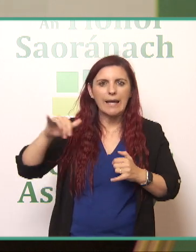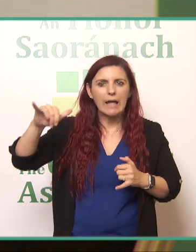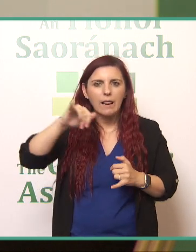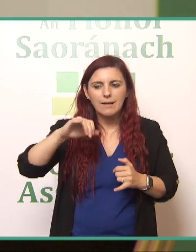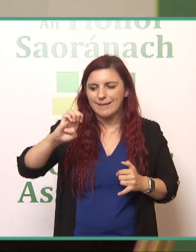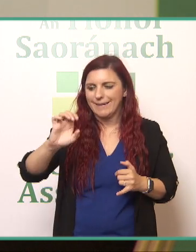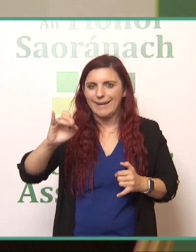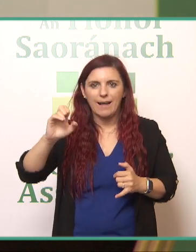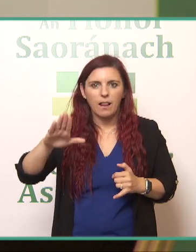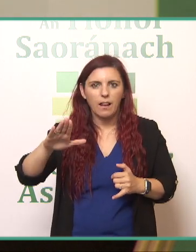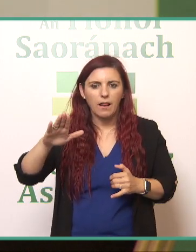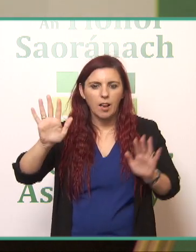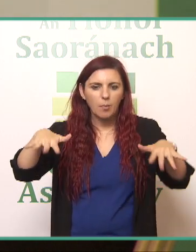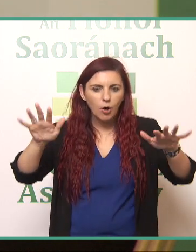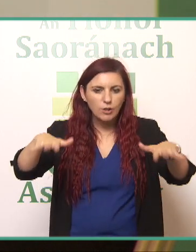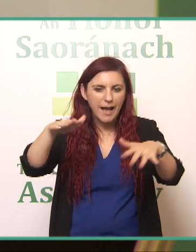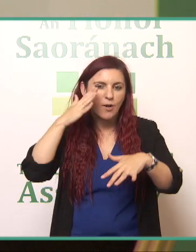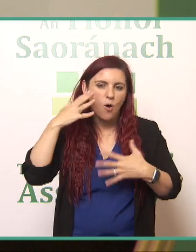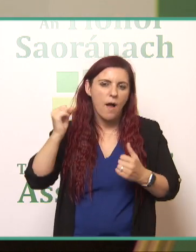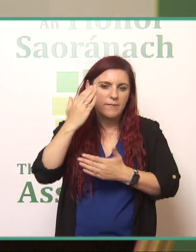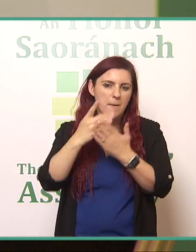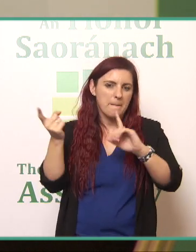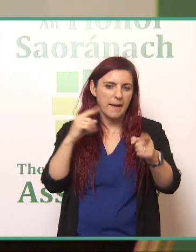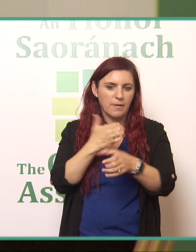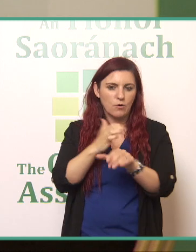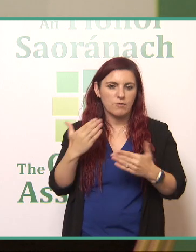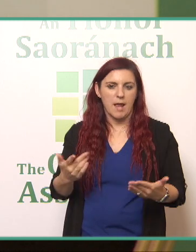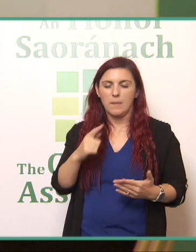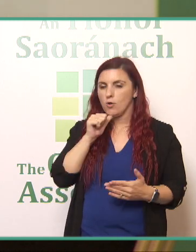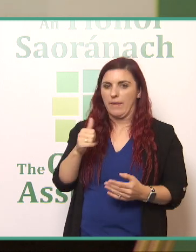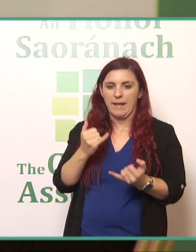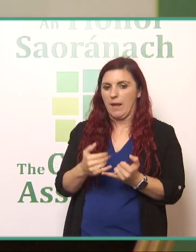exterminated them. I know there are a few Eagles back in. Country but nothing like to cope with